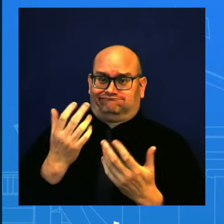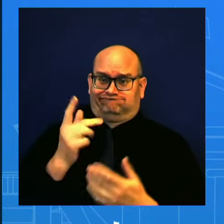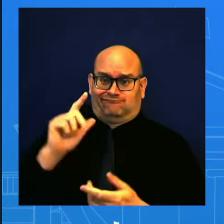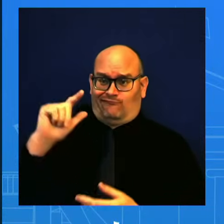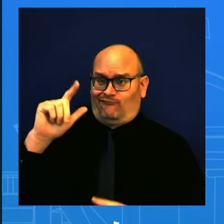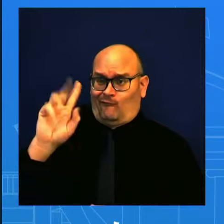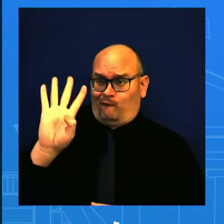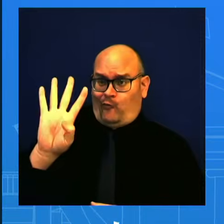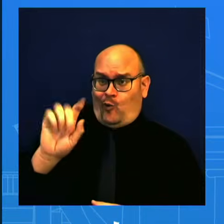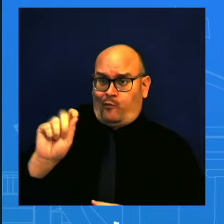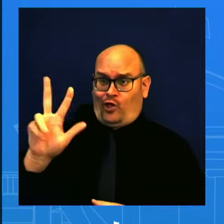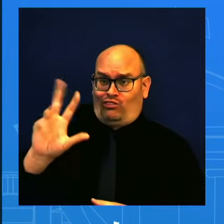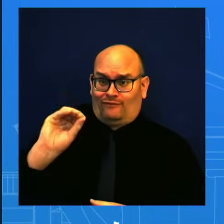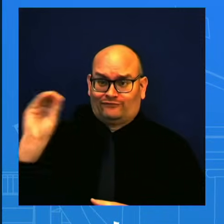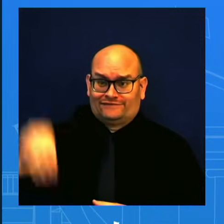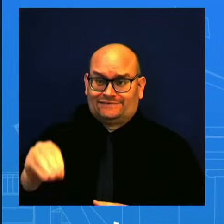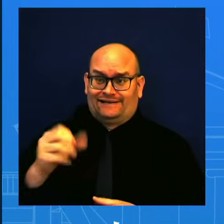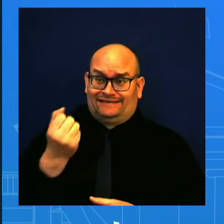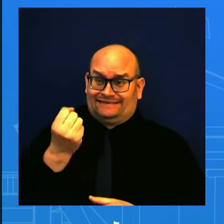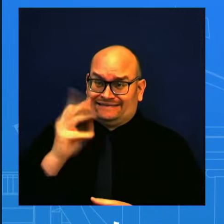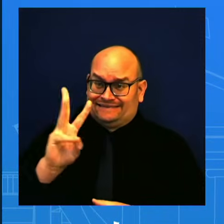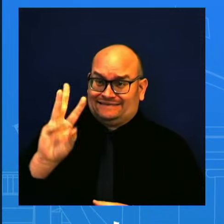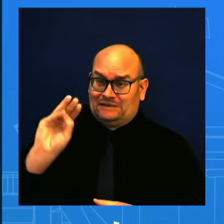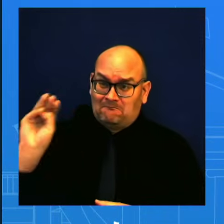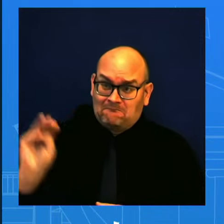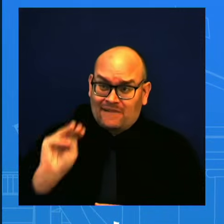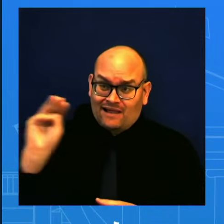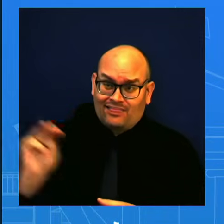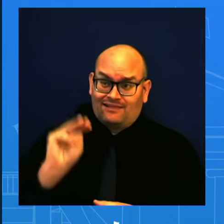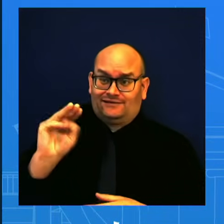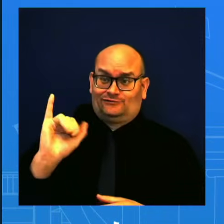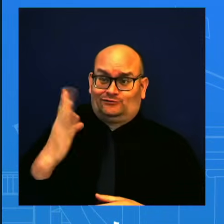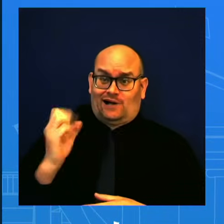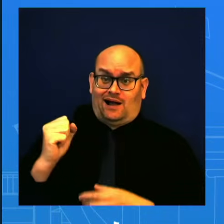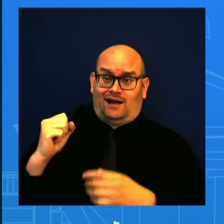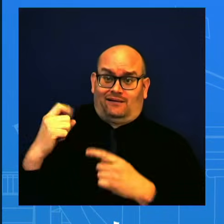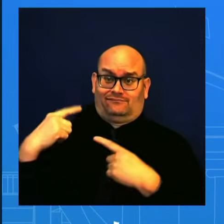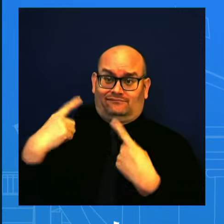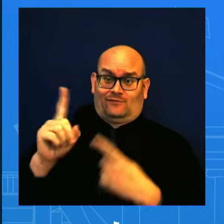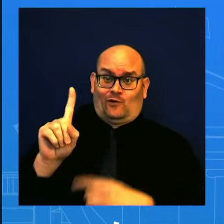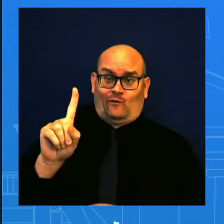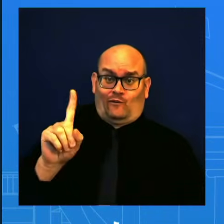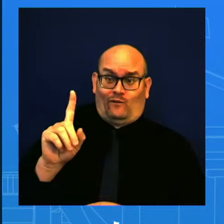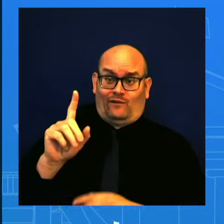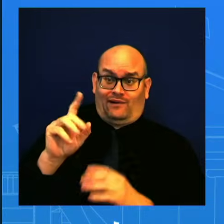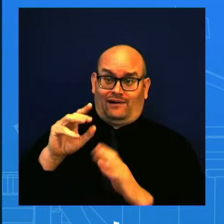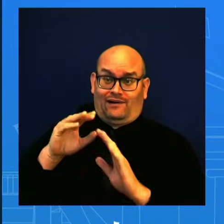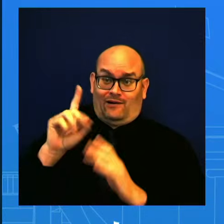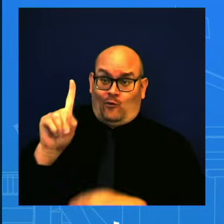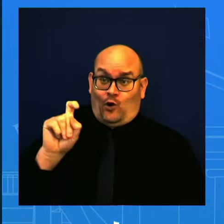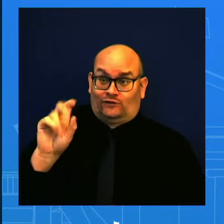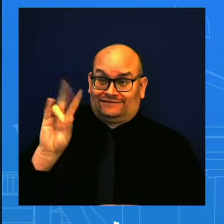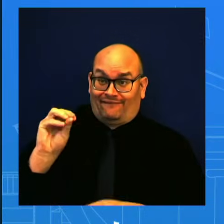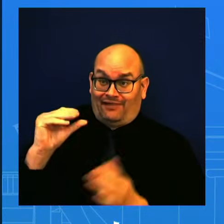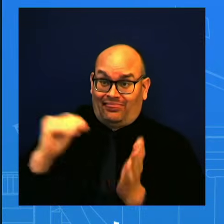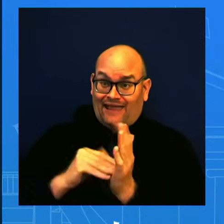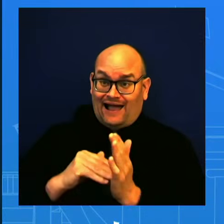and then during the Biden-Harris administration in his capacity as governor of Minnesota. President Biden respects Governor Walz as a strong,